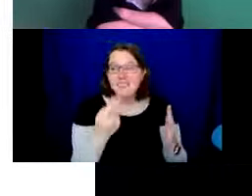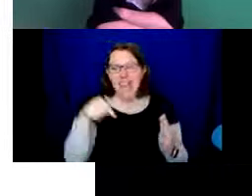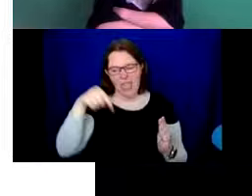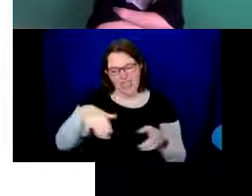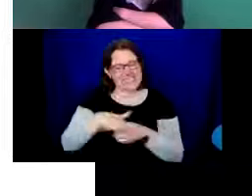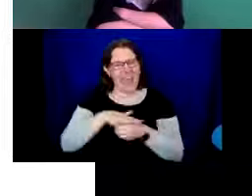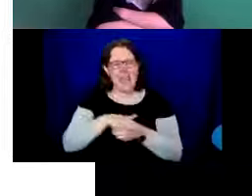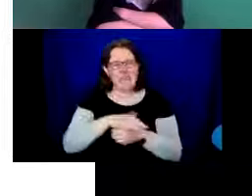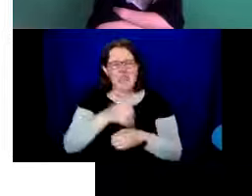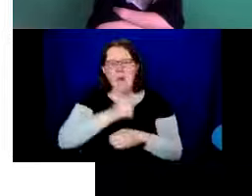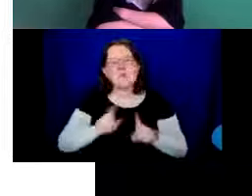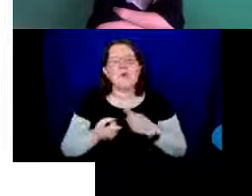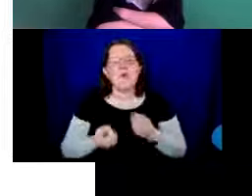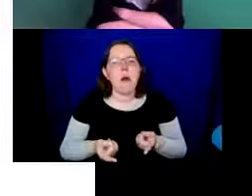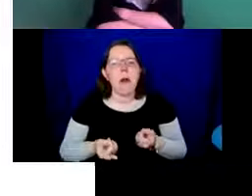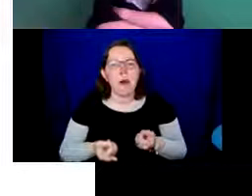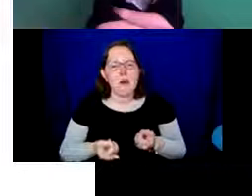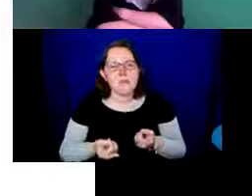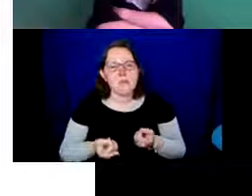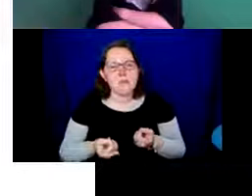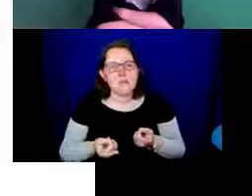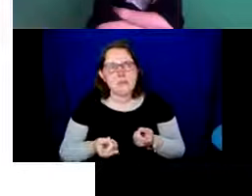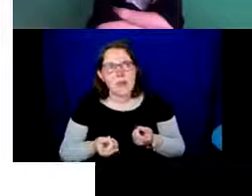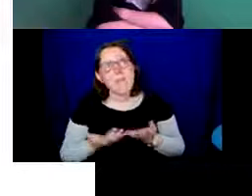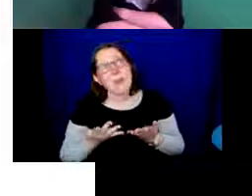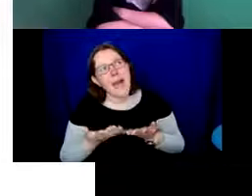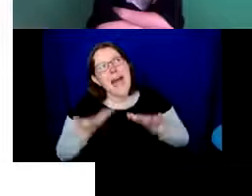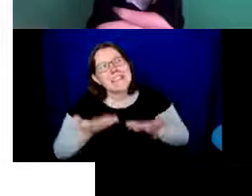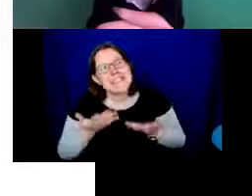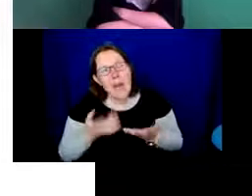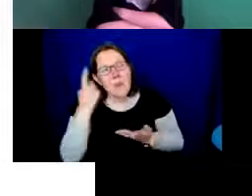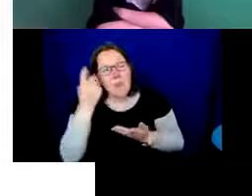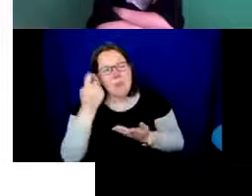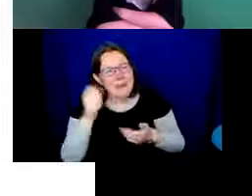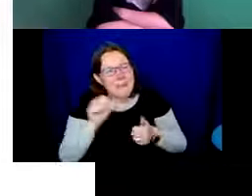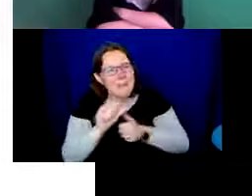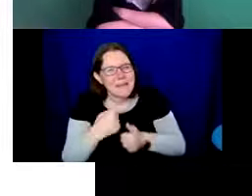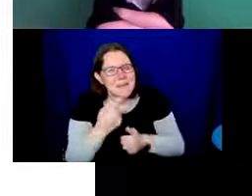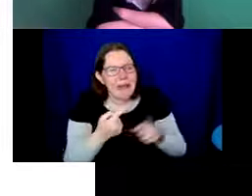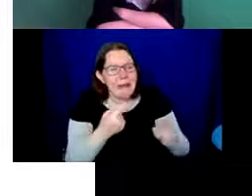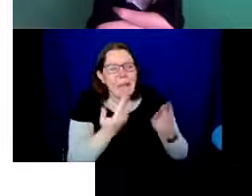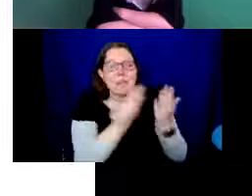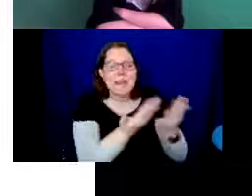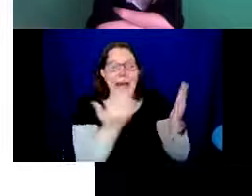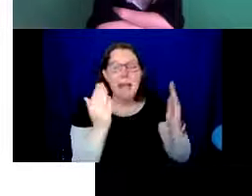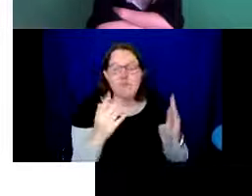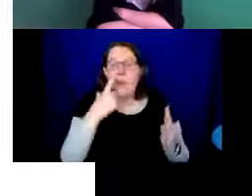which spaces you'd like people to work in so that would give you an idea if you think your id would